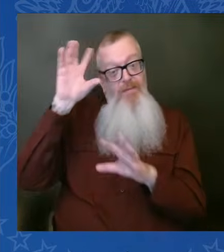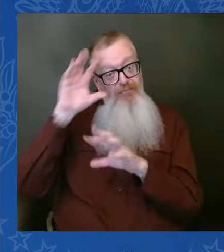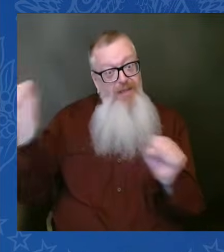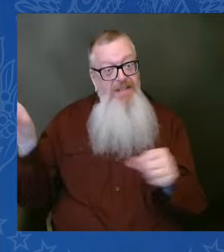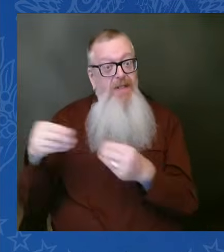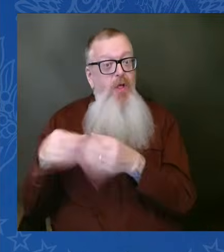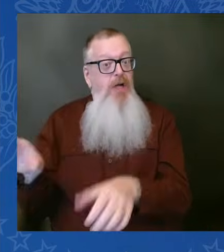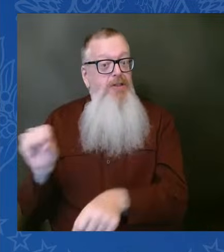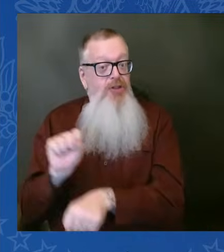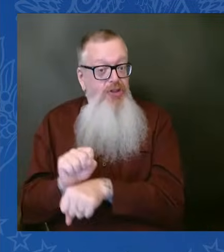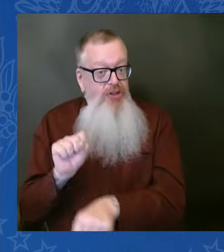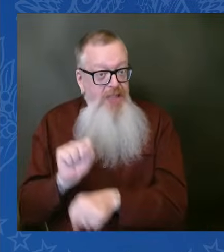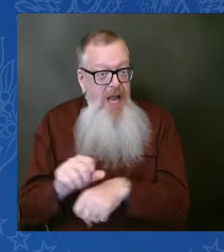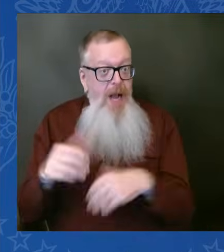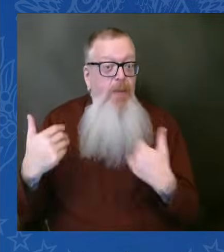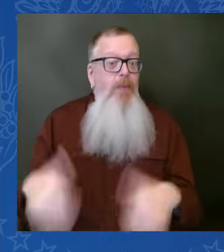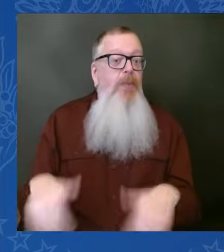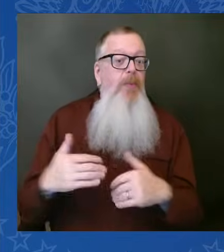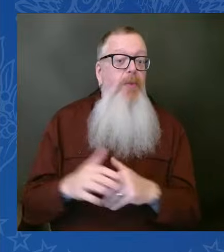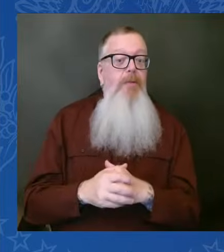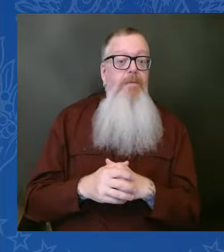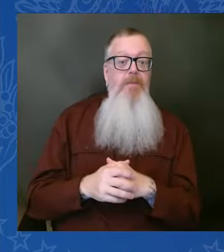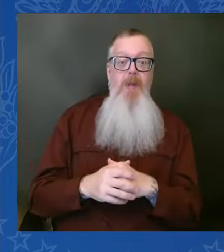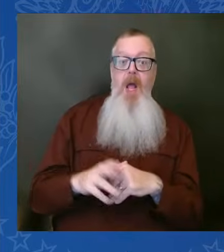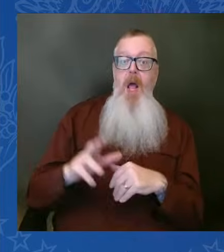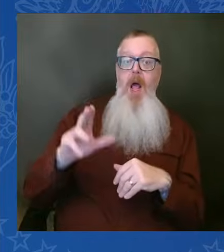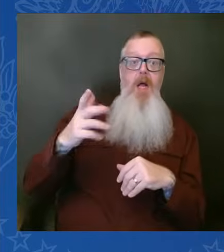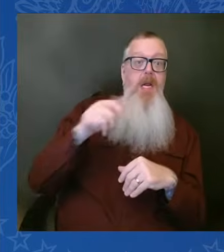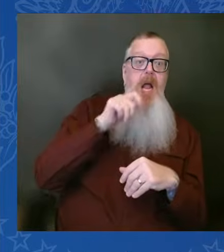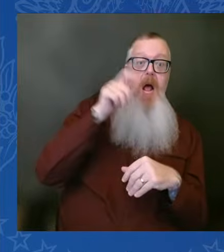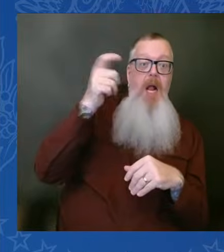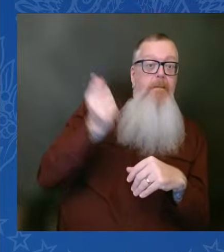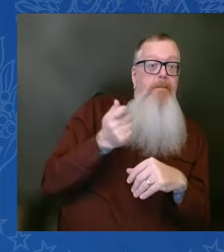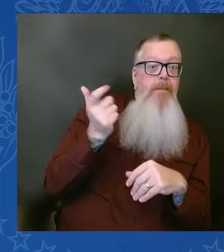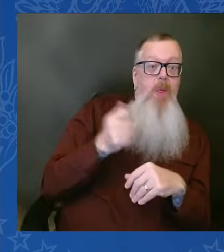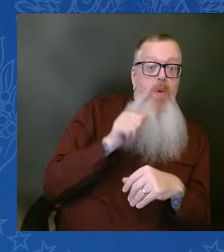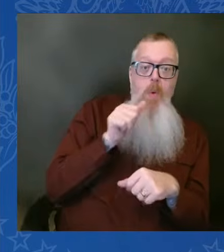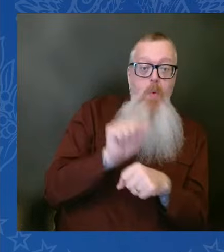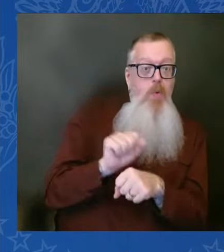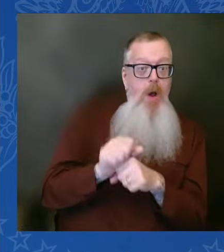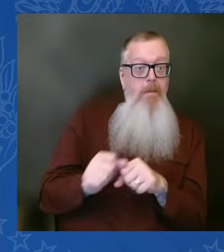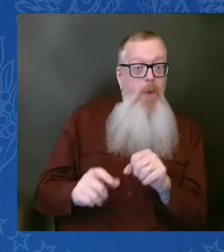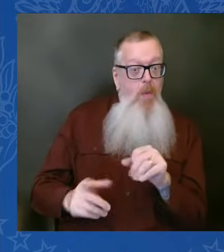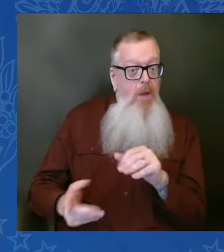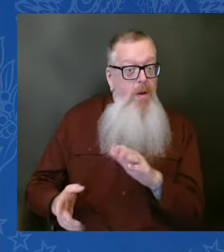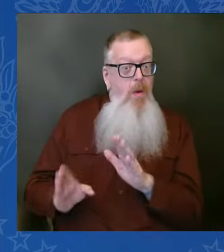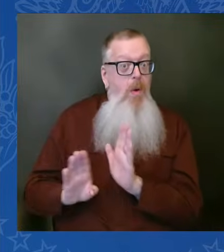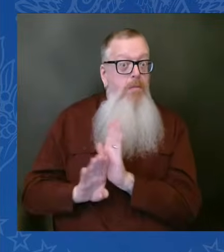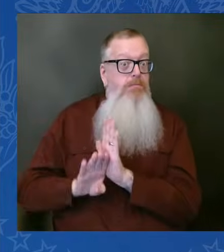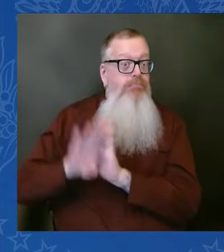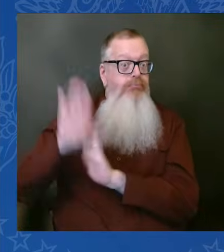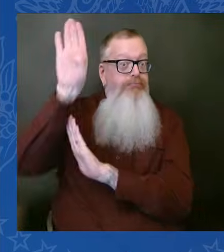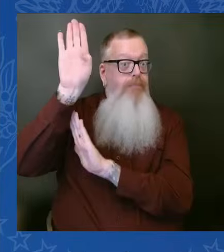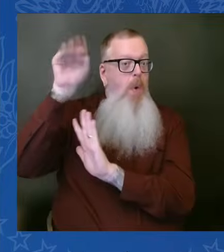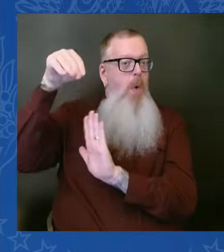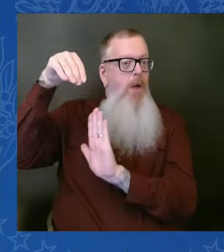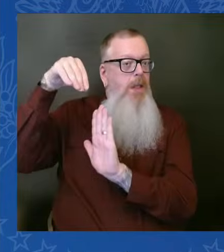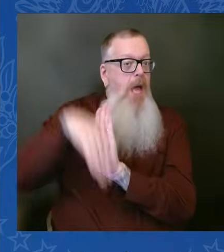Will the unemployment be higher or lower in the next four years? We’ve long -- we have a -- we have a -- had a strong economic growth of 3 percent,